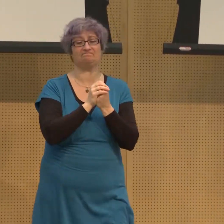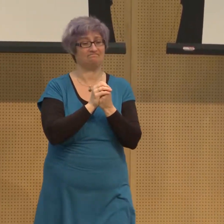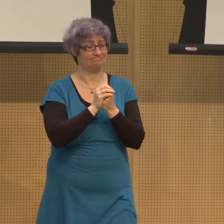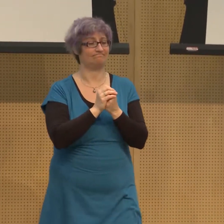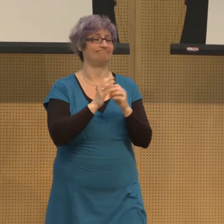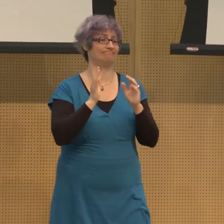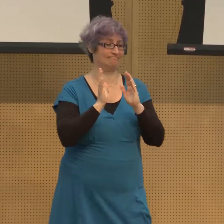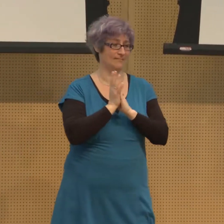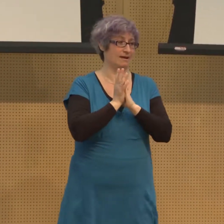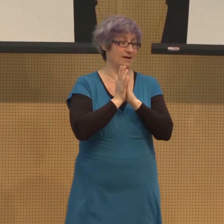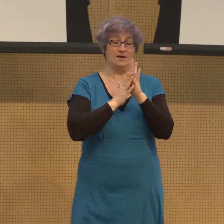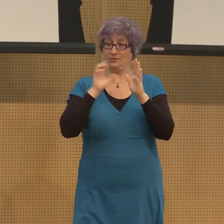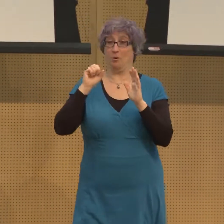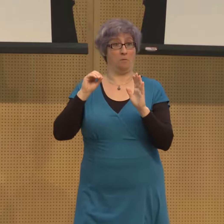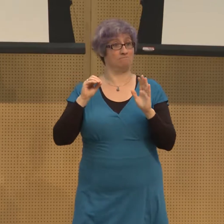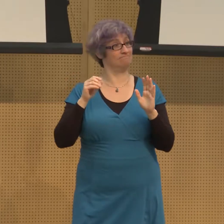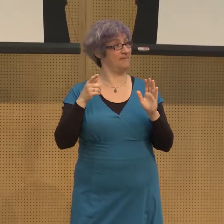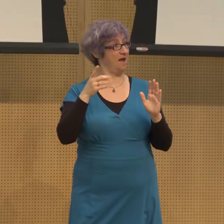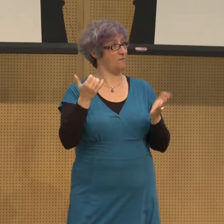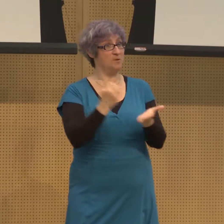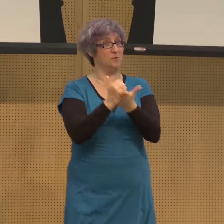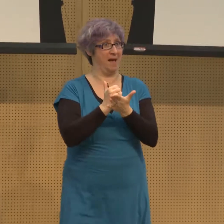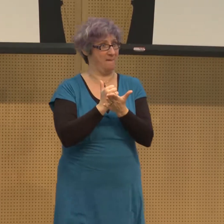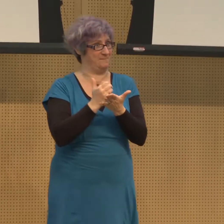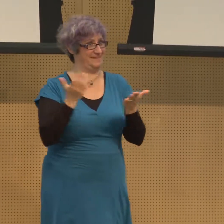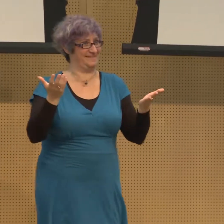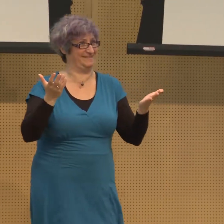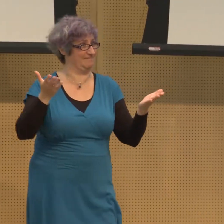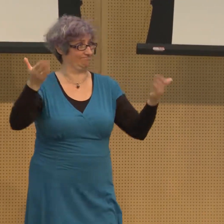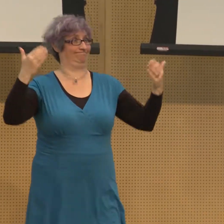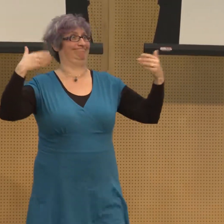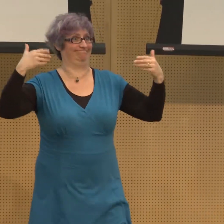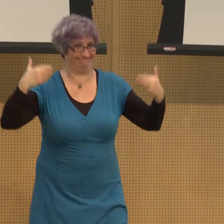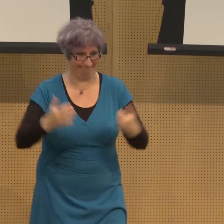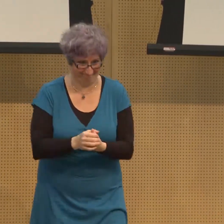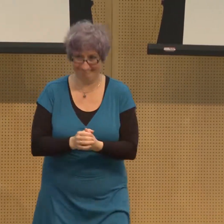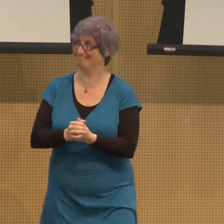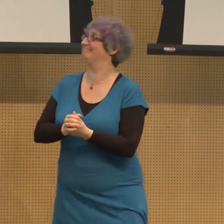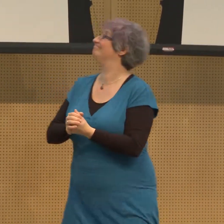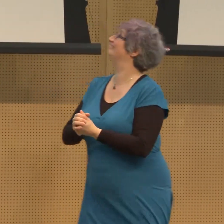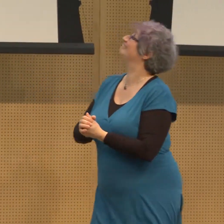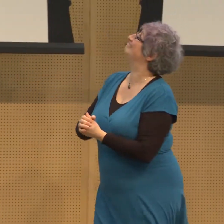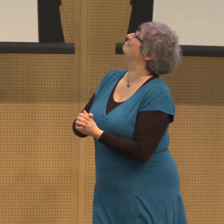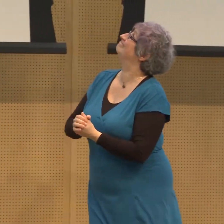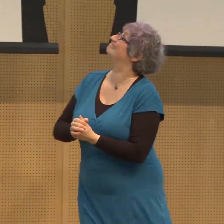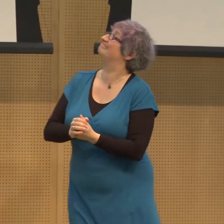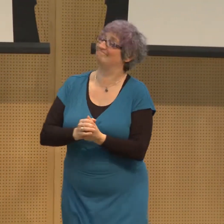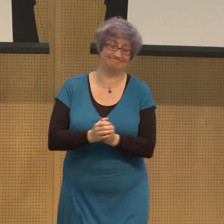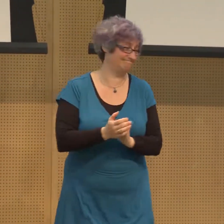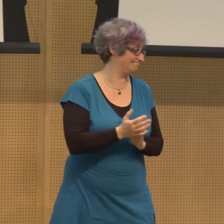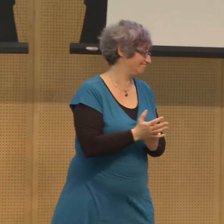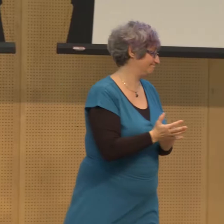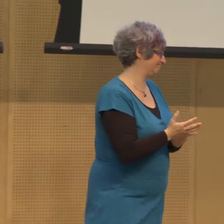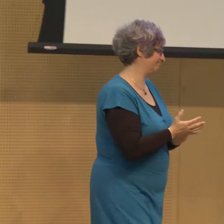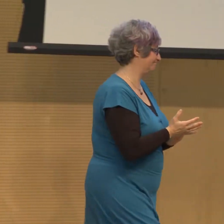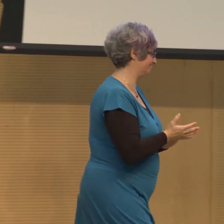I know it's a tough situation for parents to be in. So we could use your help with this effort.